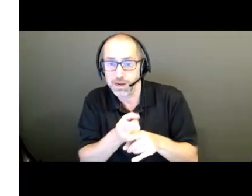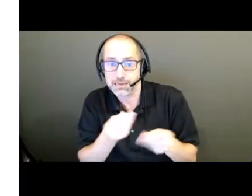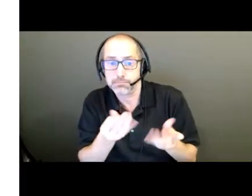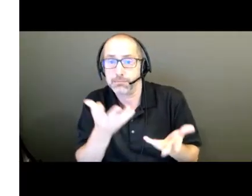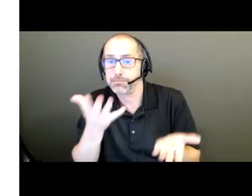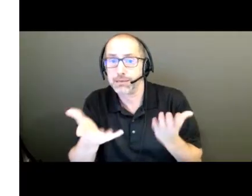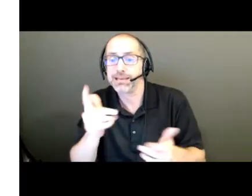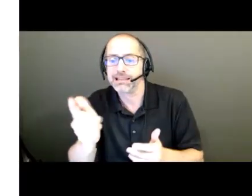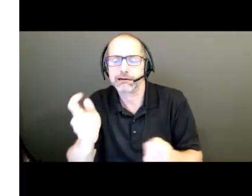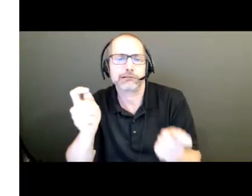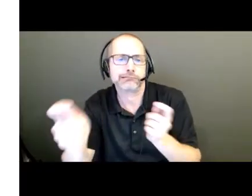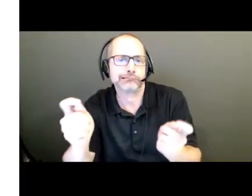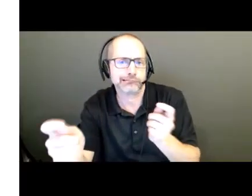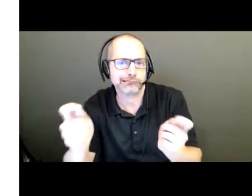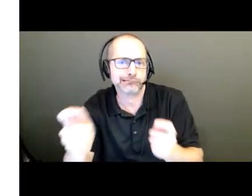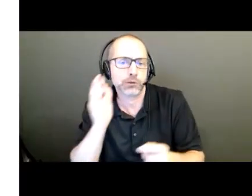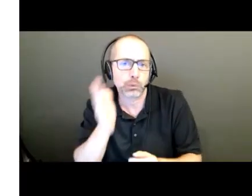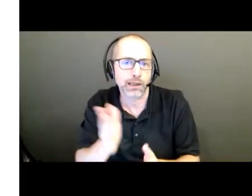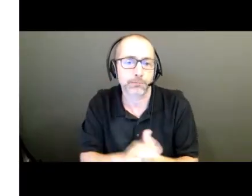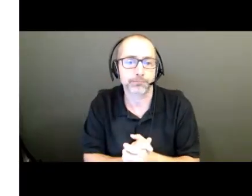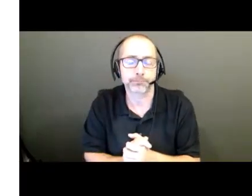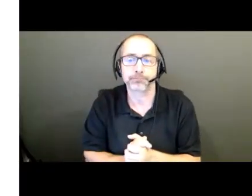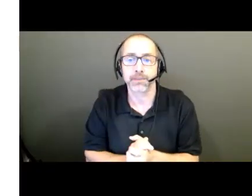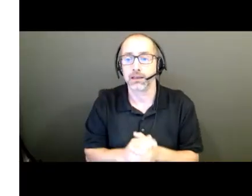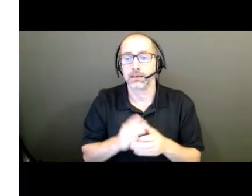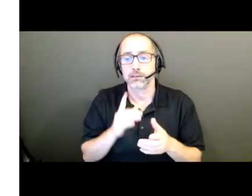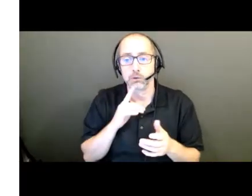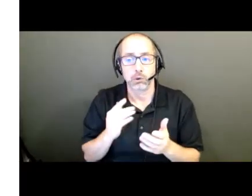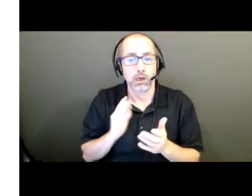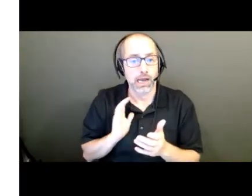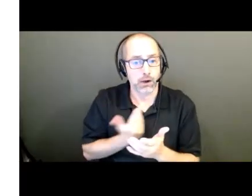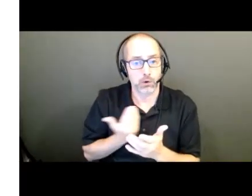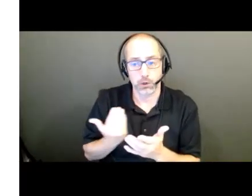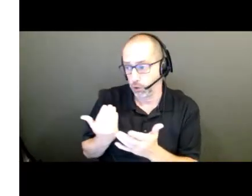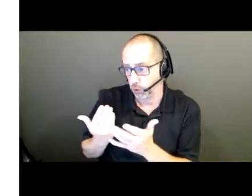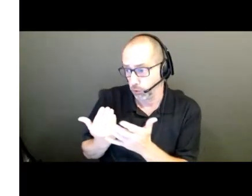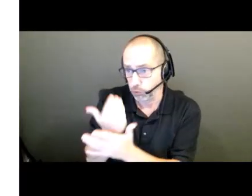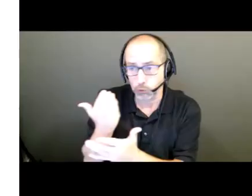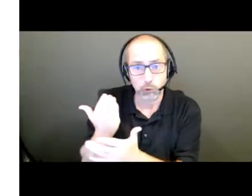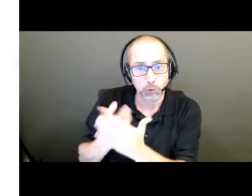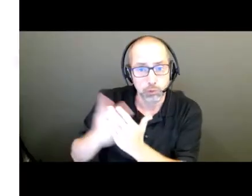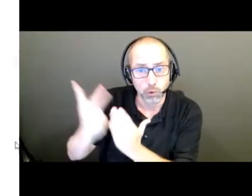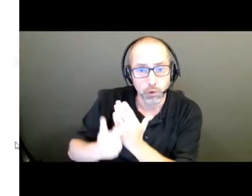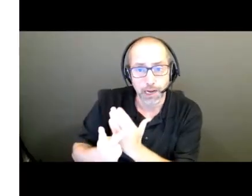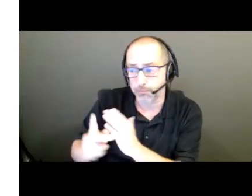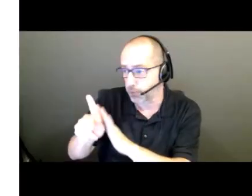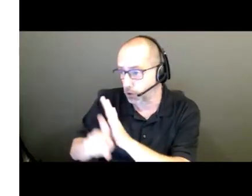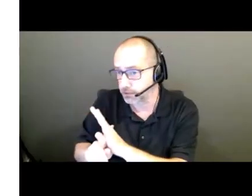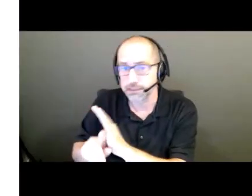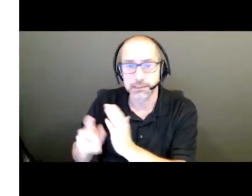For the most current details on programs and related processes, please consult Canada Council's website and a list of resources.